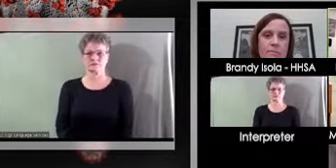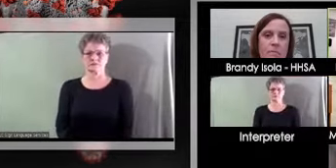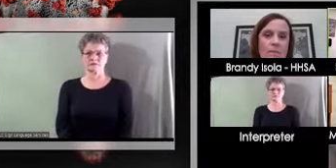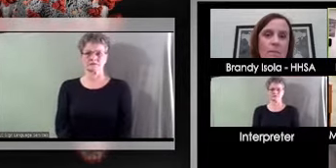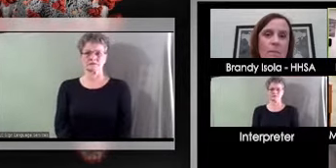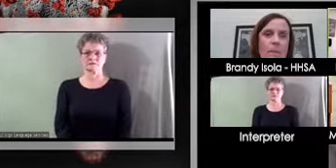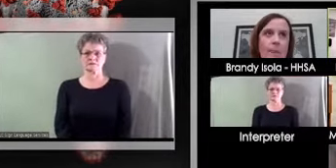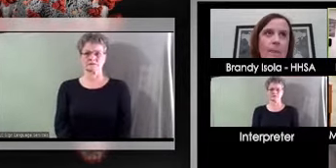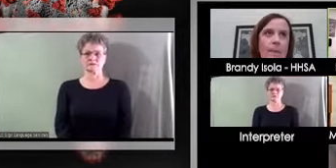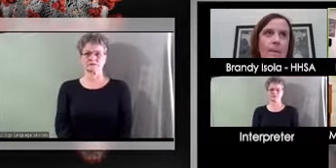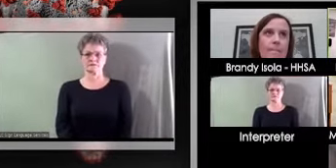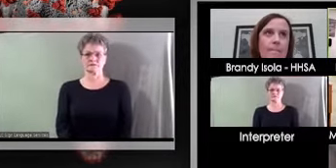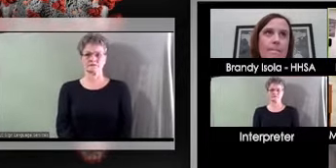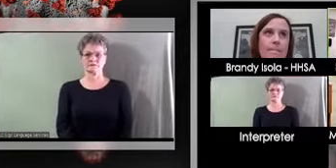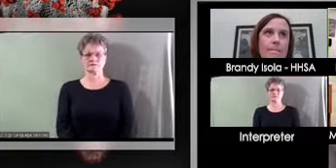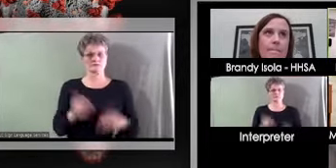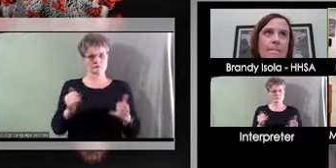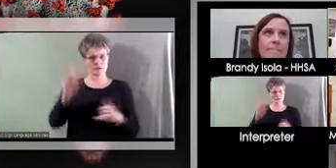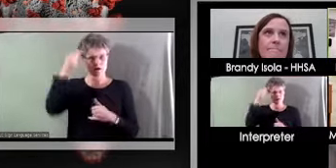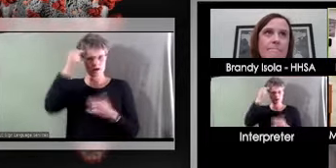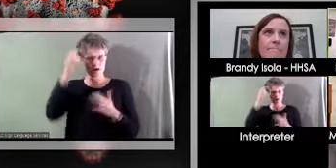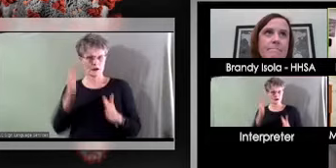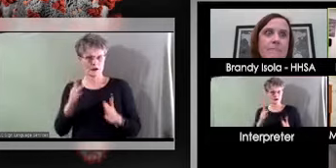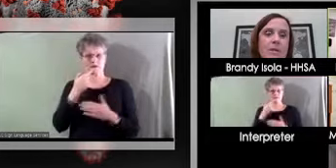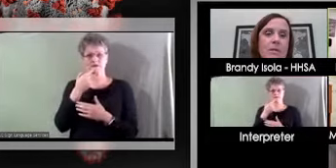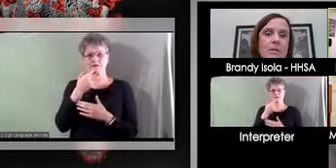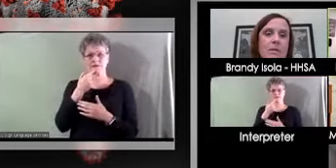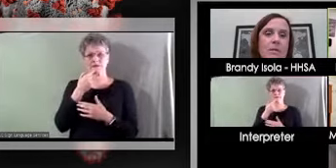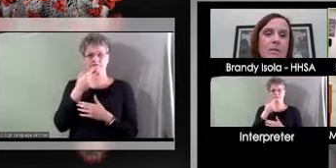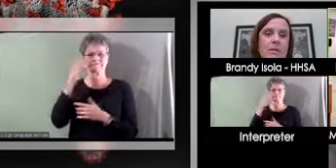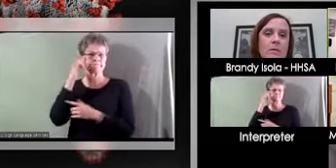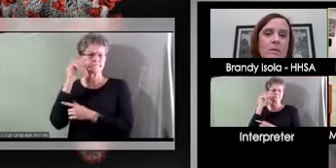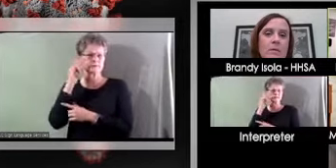California needs to add 50,000 additional hospital beds to